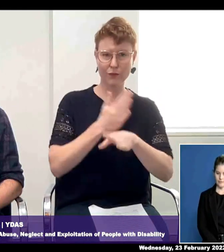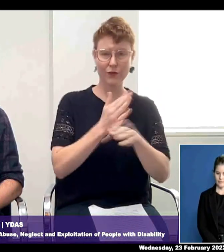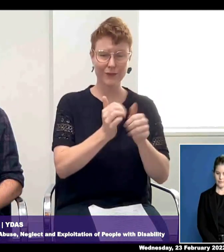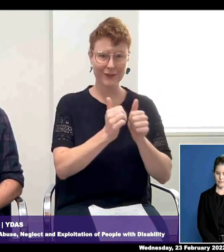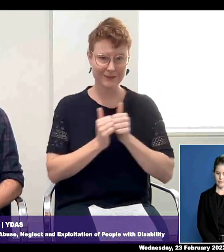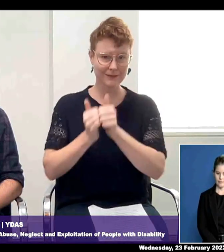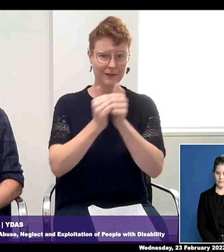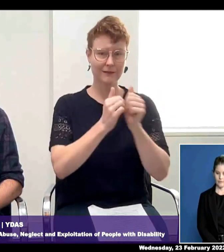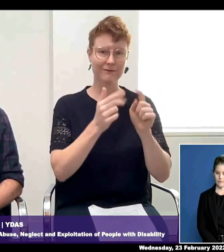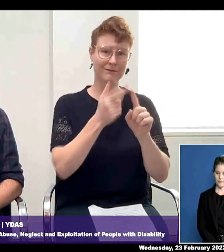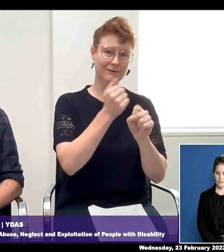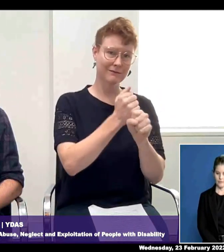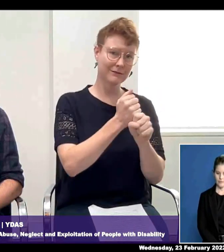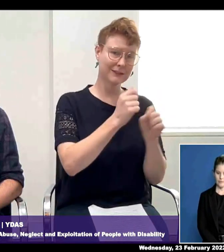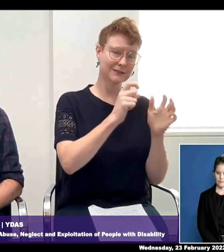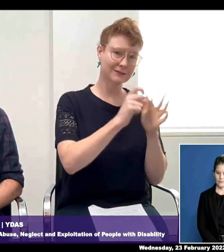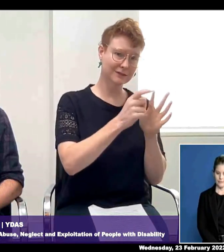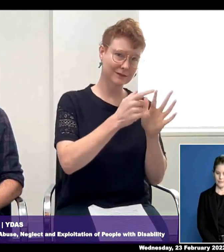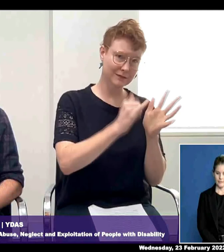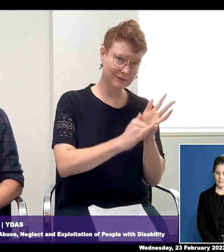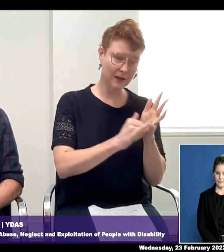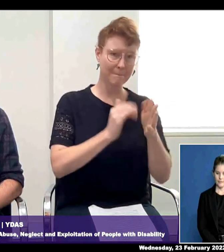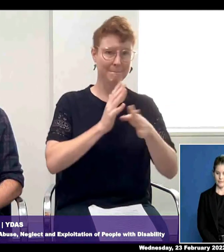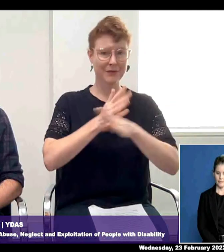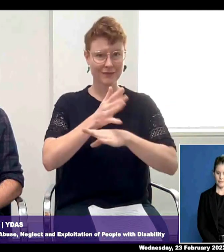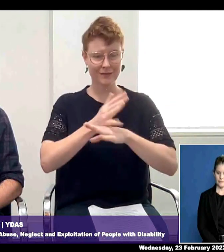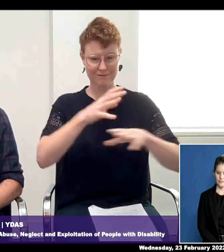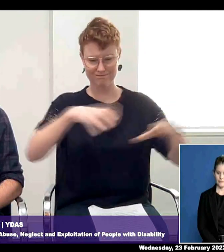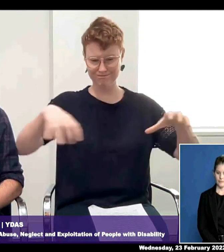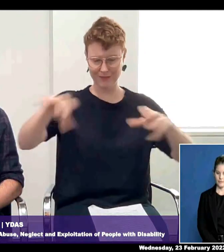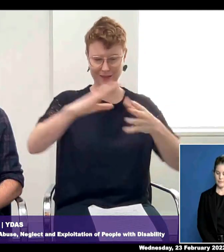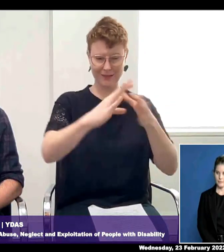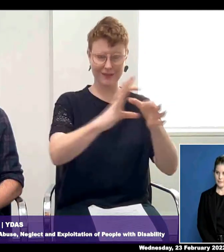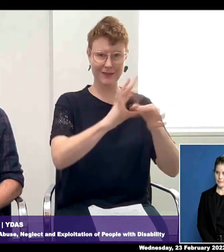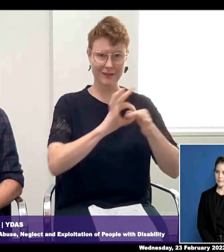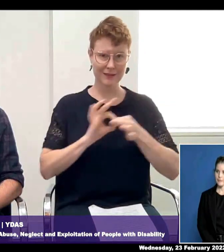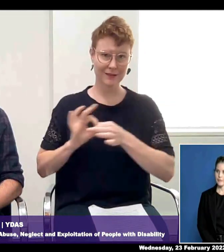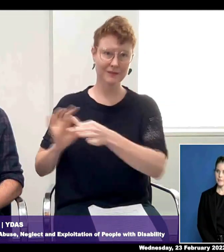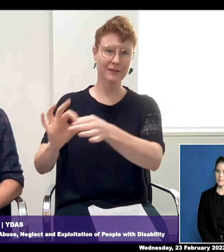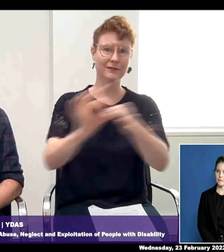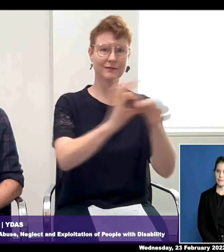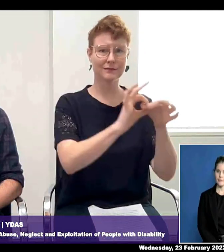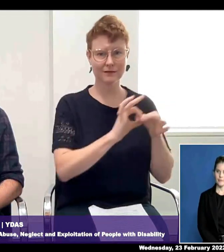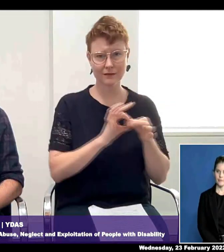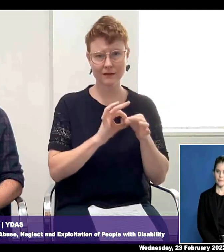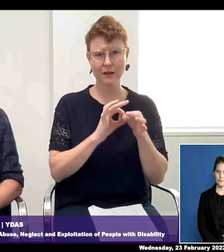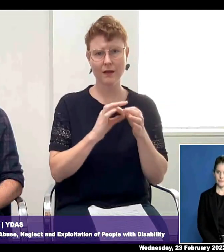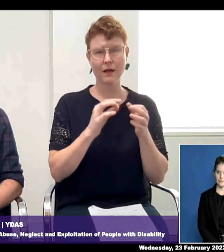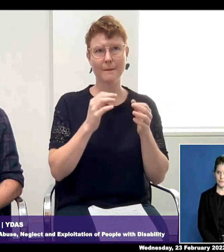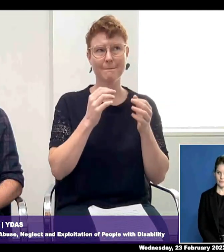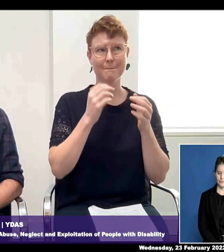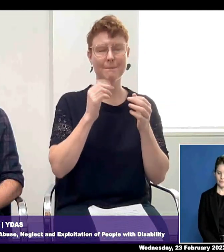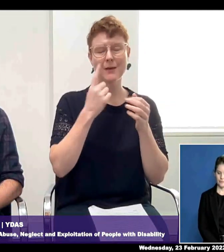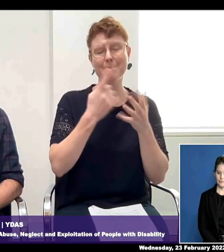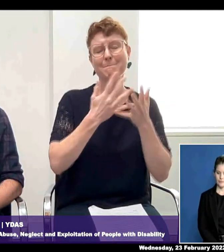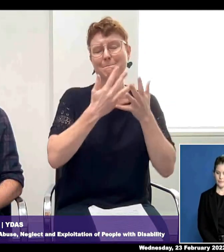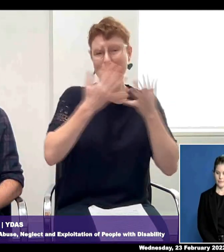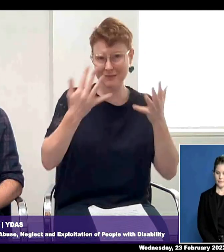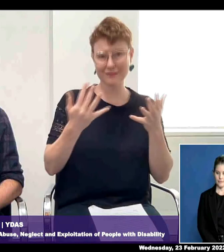operate, how to navigate those systems and how to work within them, such as DES, employment, all these various systems interacting together.